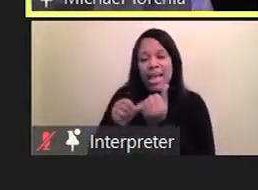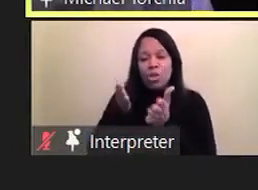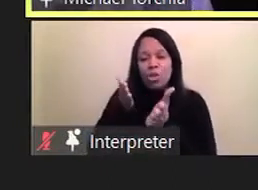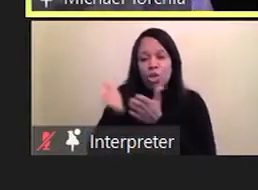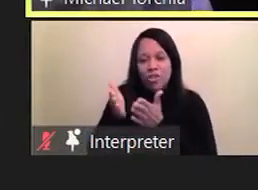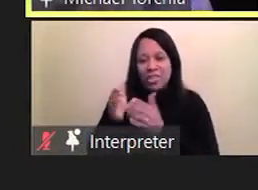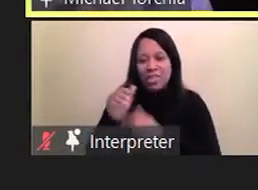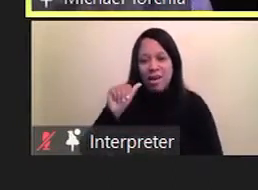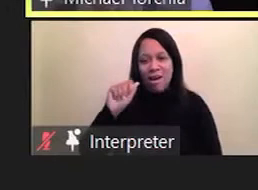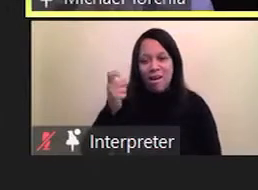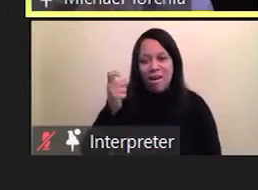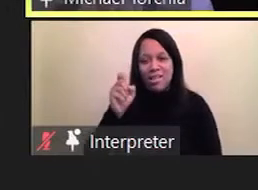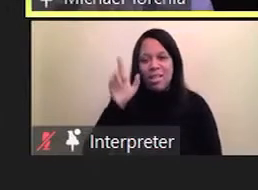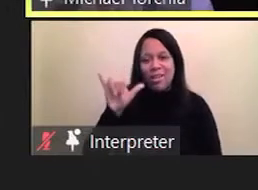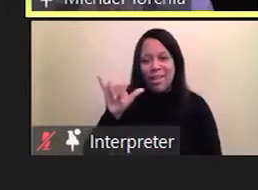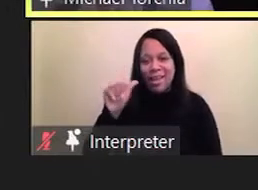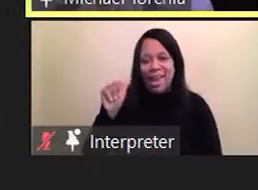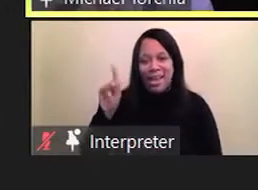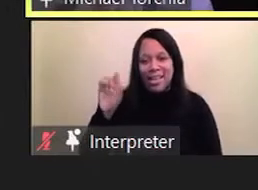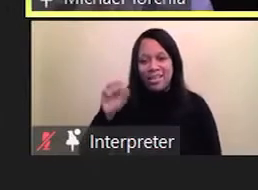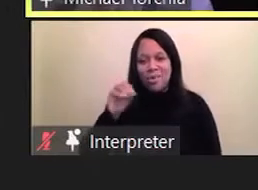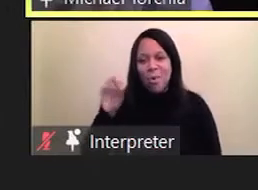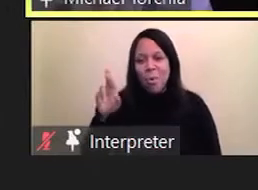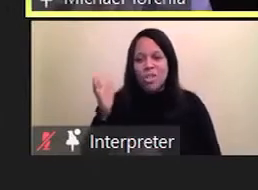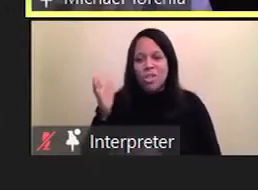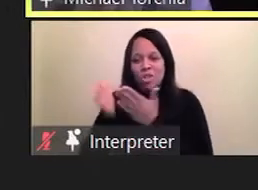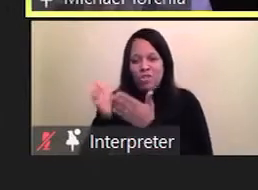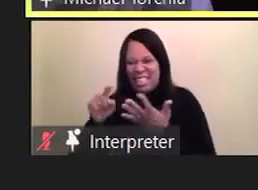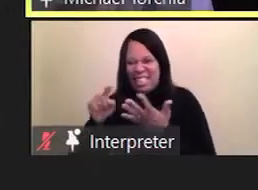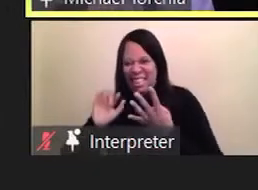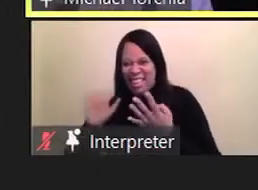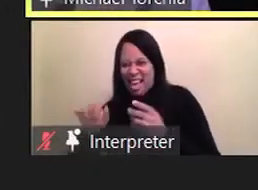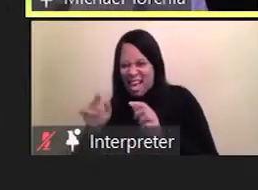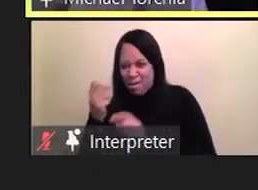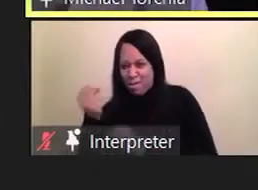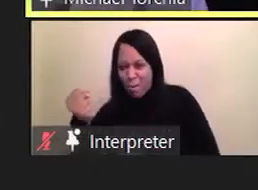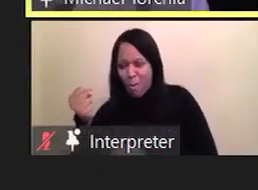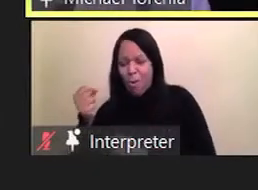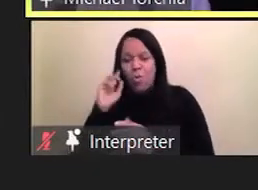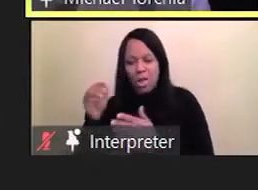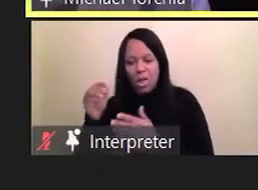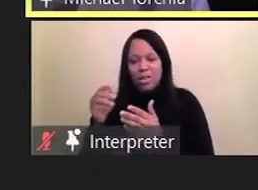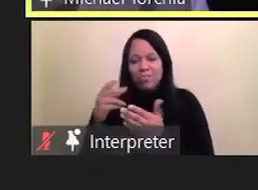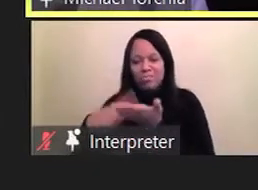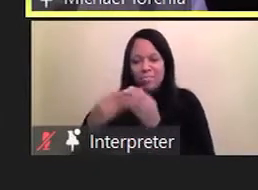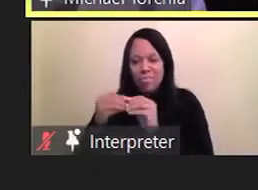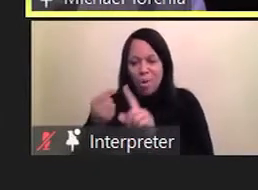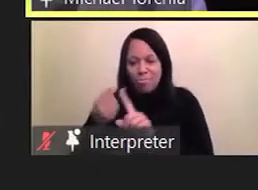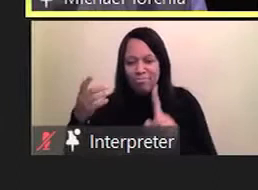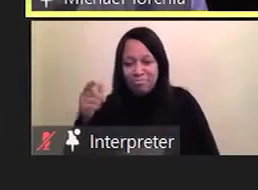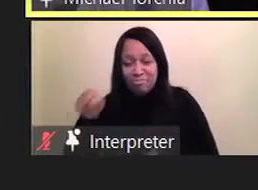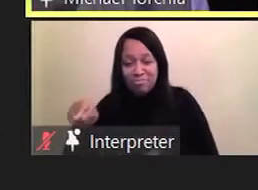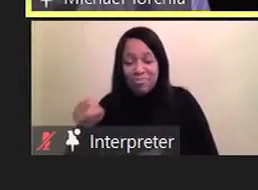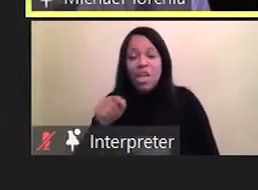We're going to be talking about auxiliary aids and services in just a few minutes-- you must ignore that.